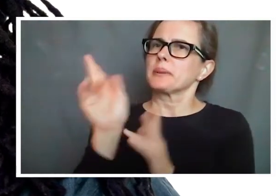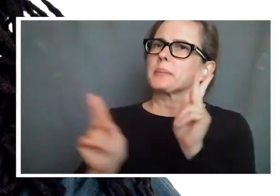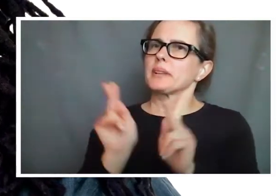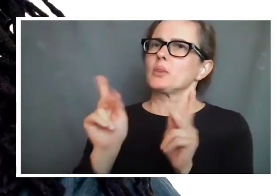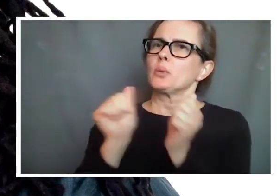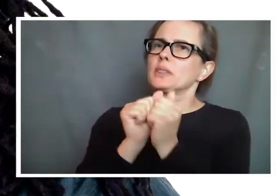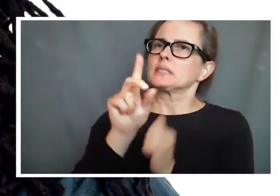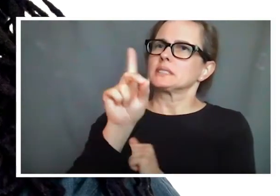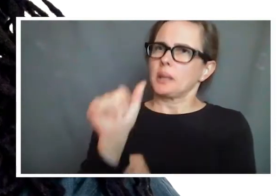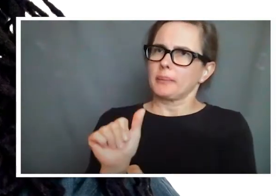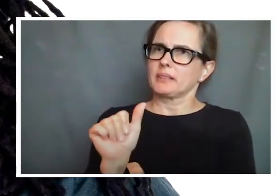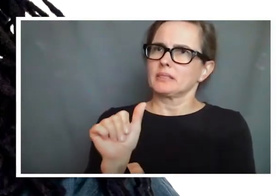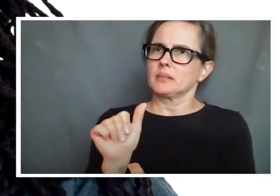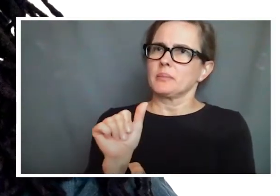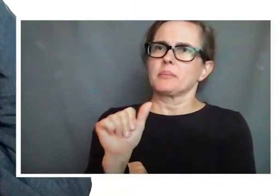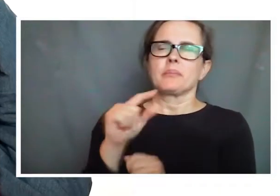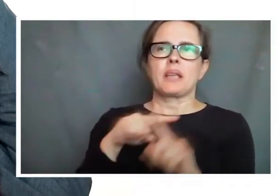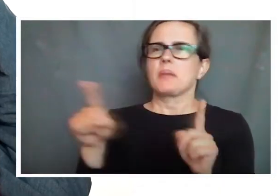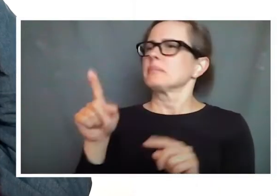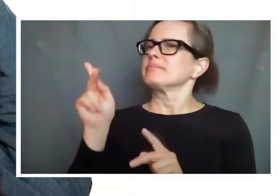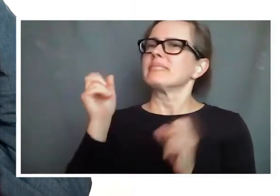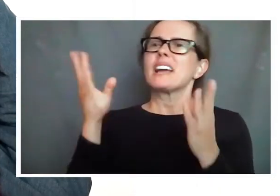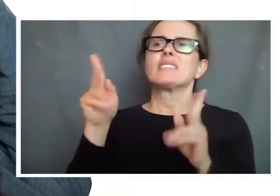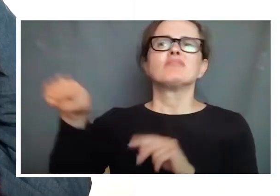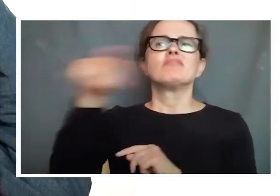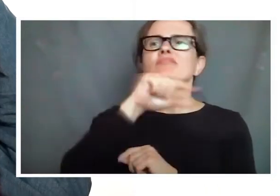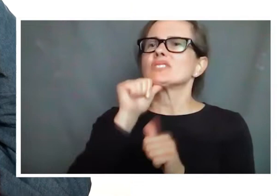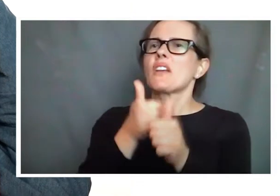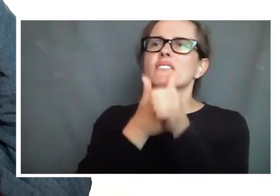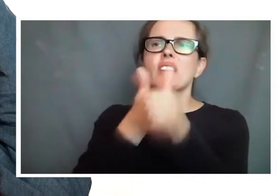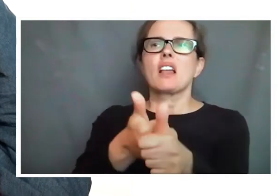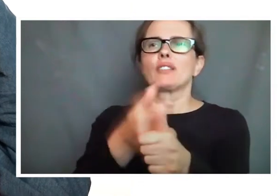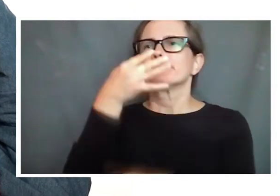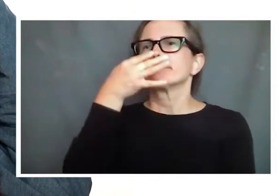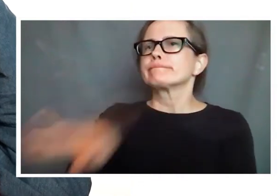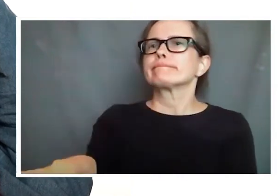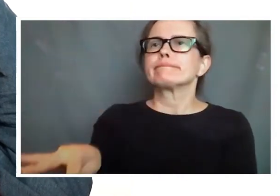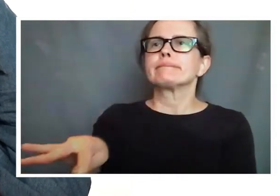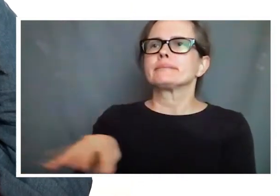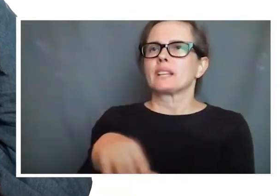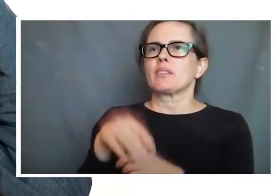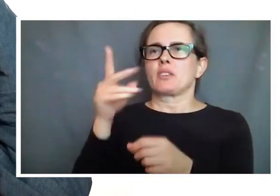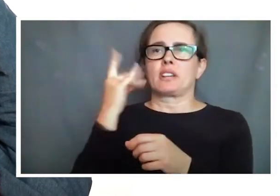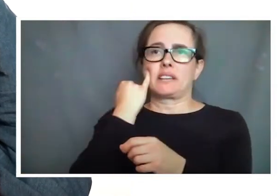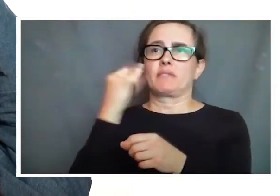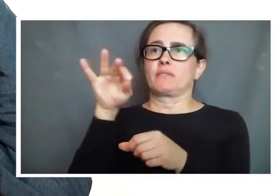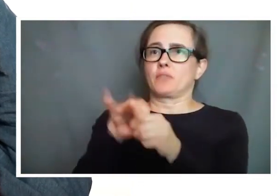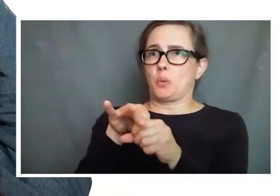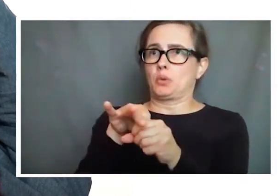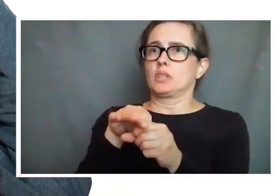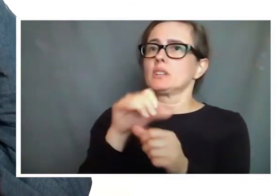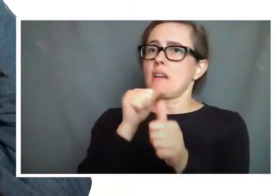to protect the rights of disabled people. However, it is selectively enforced and largely unknown. Polling places that don't meet ADA requirements